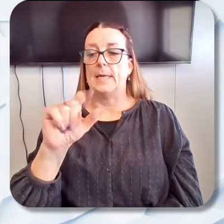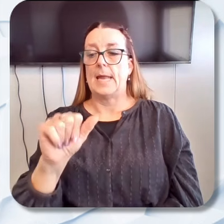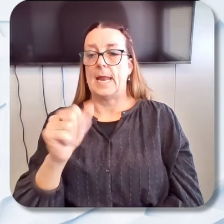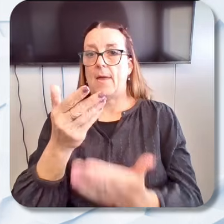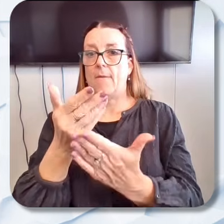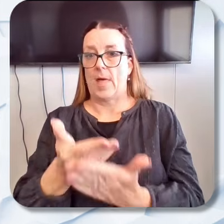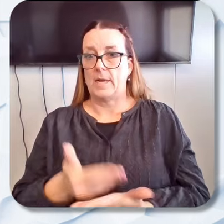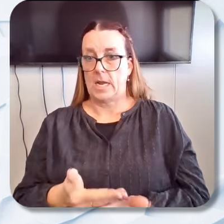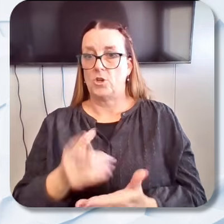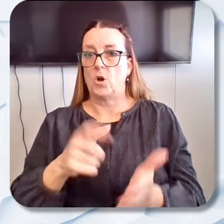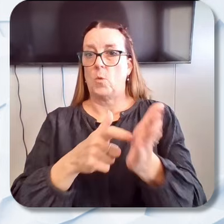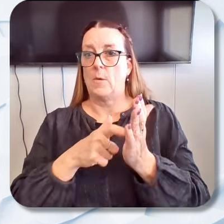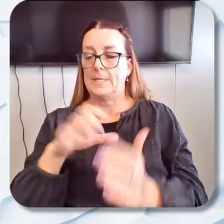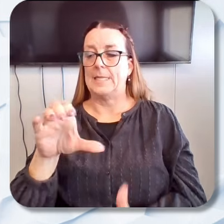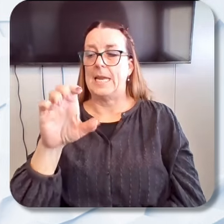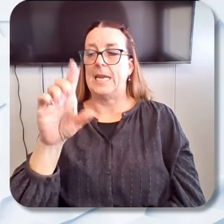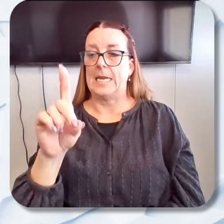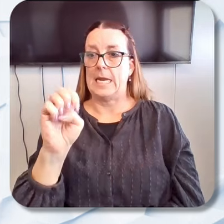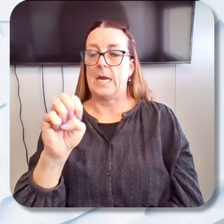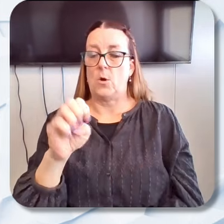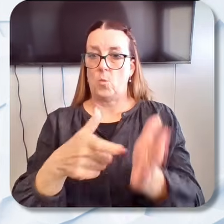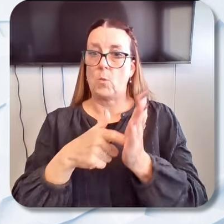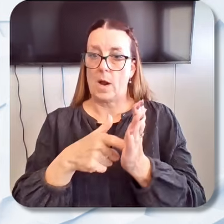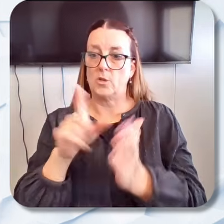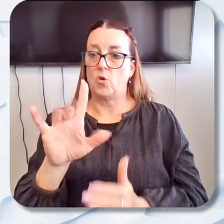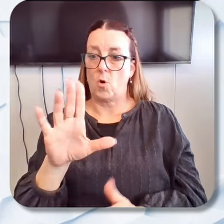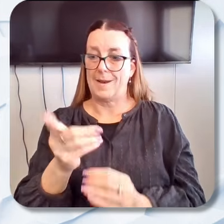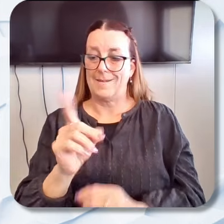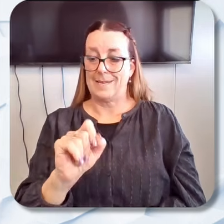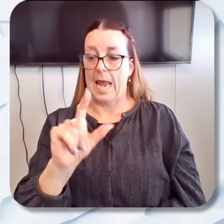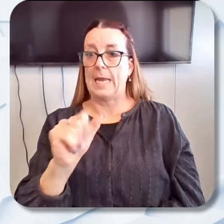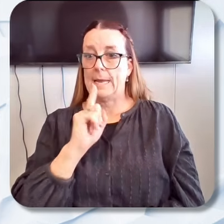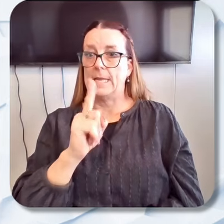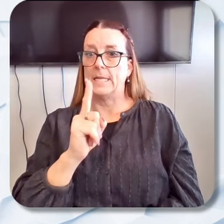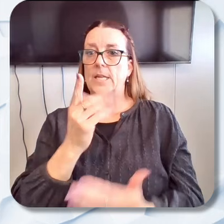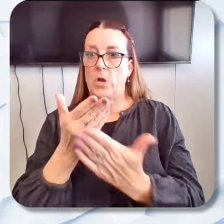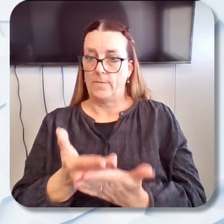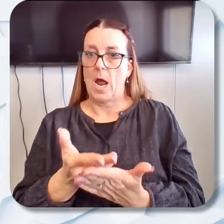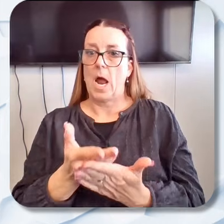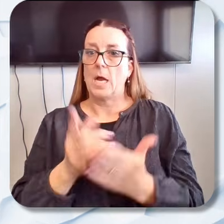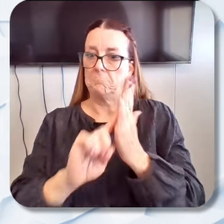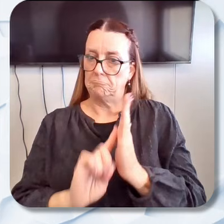CDE does require that the data that you're submitting is verified and certified by the